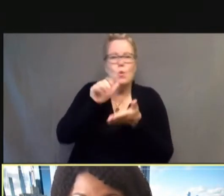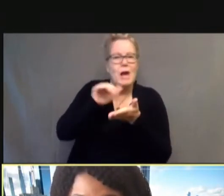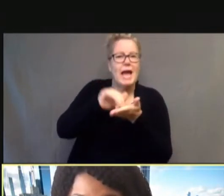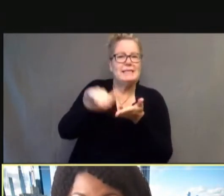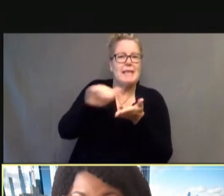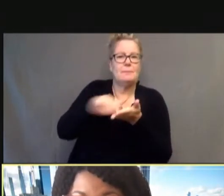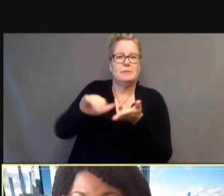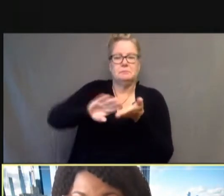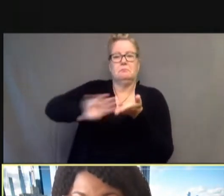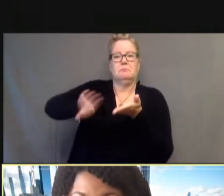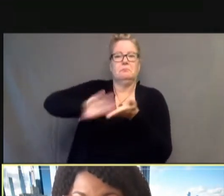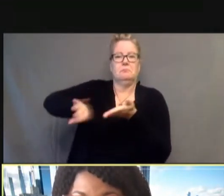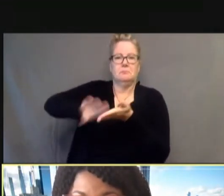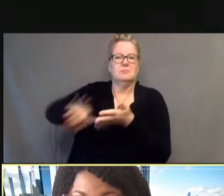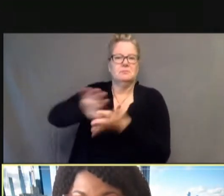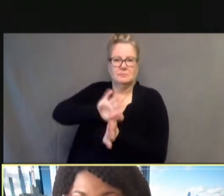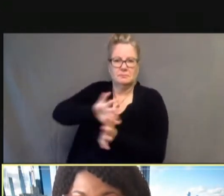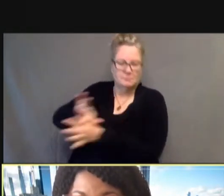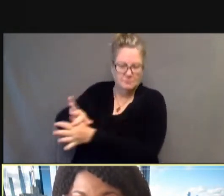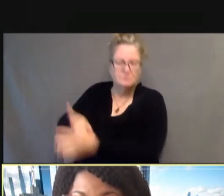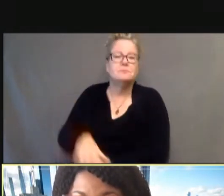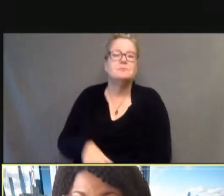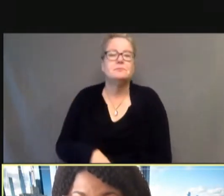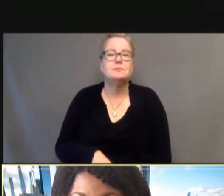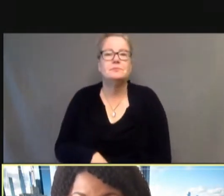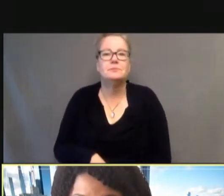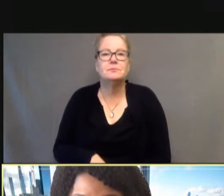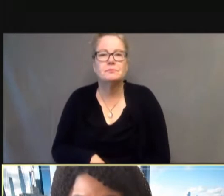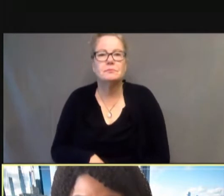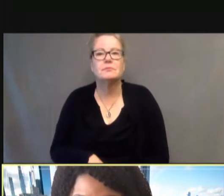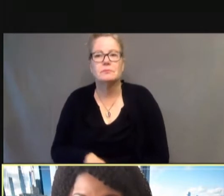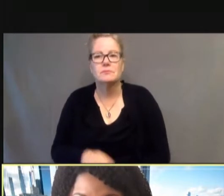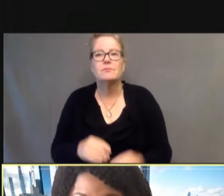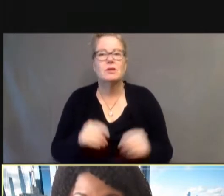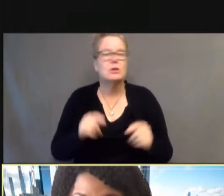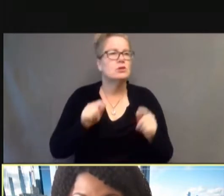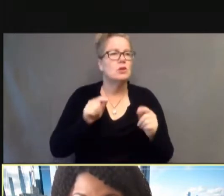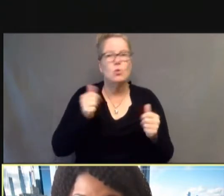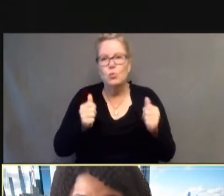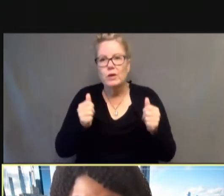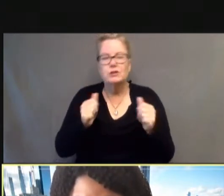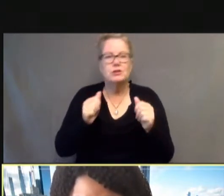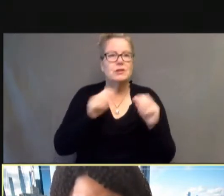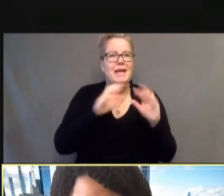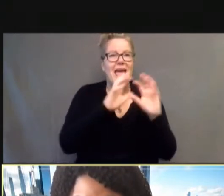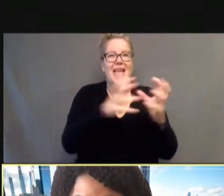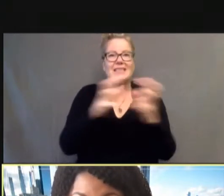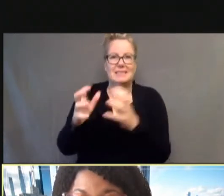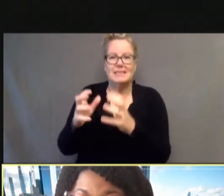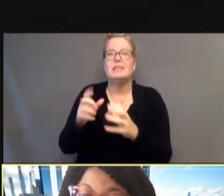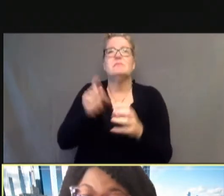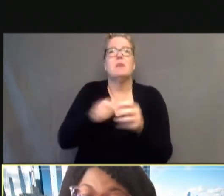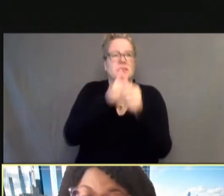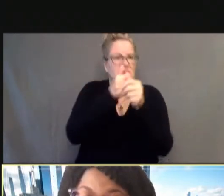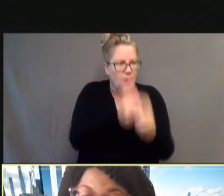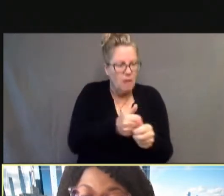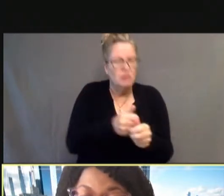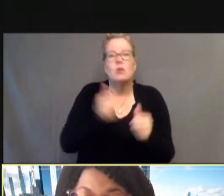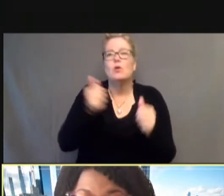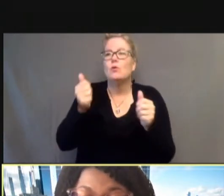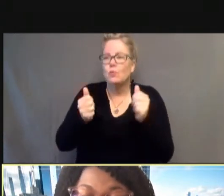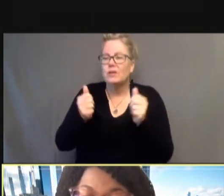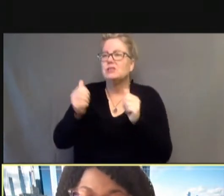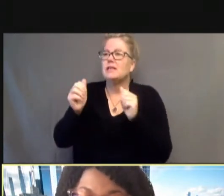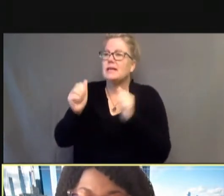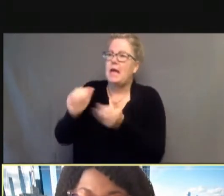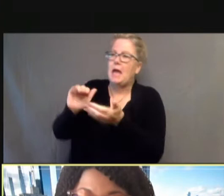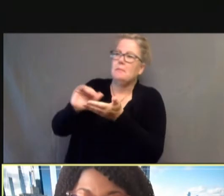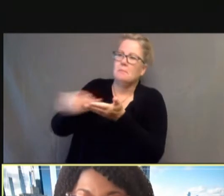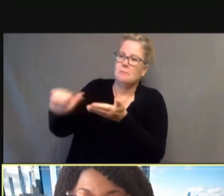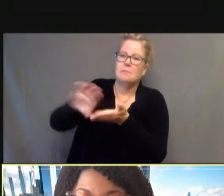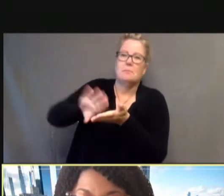background on which entities are subject to the ADA, let's get into who is protected by